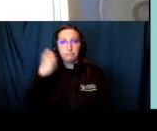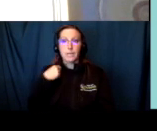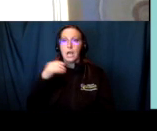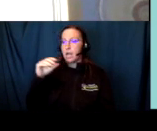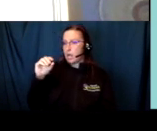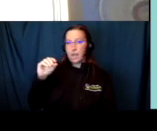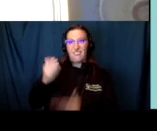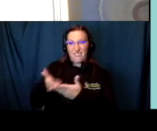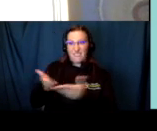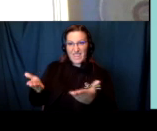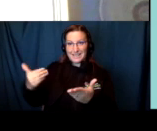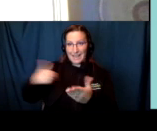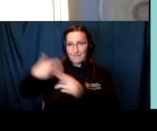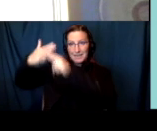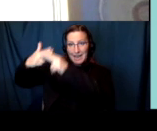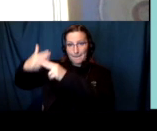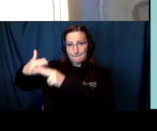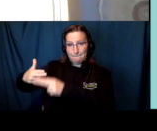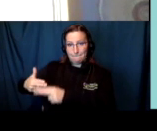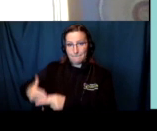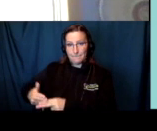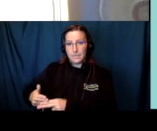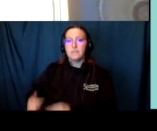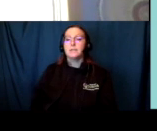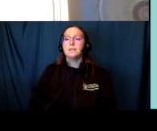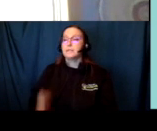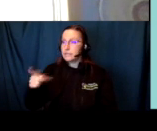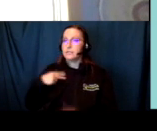and he's starting to use his language for a lot of purposes, some communication